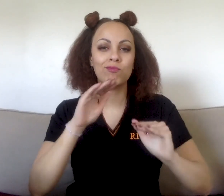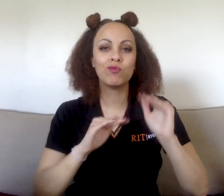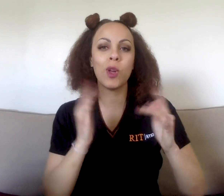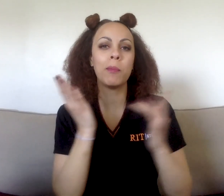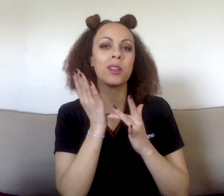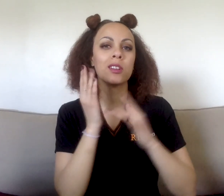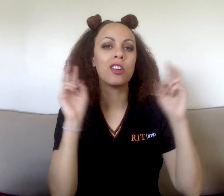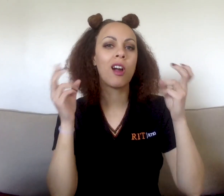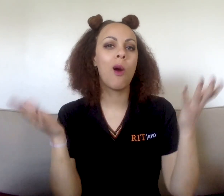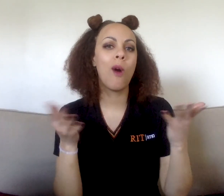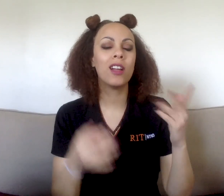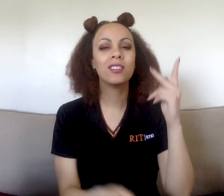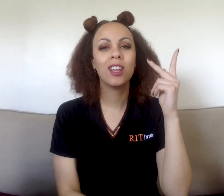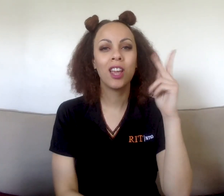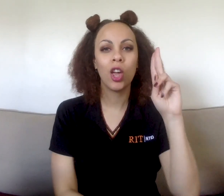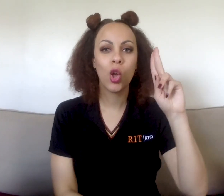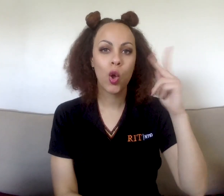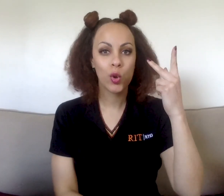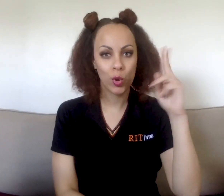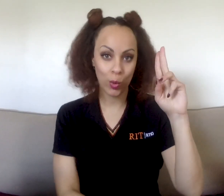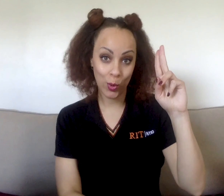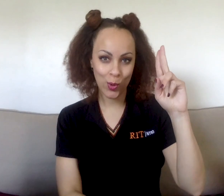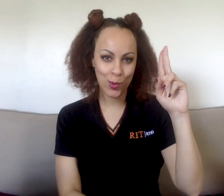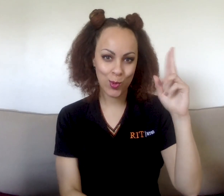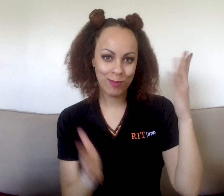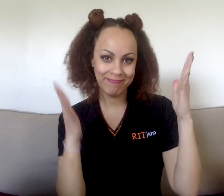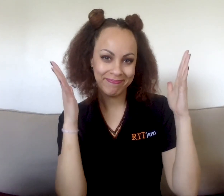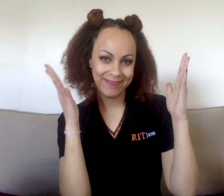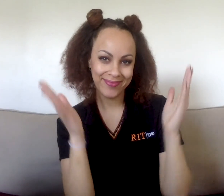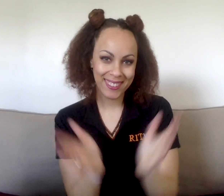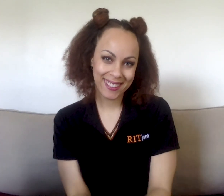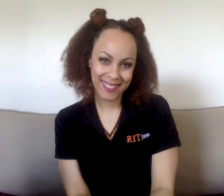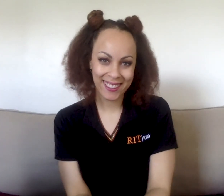Let’s try a new African Drumming technique called Kuku!